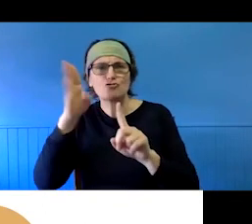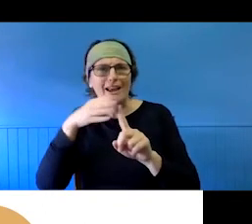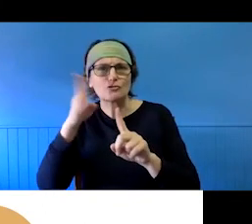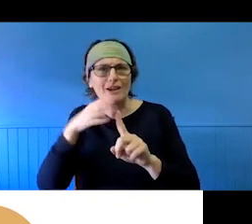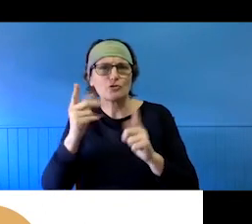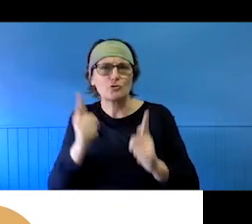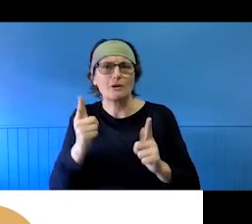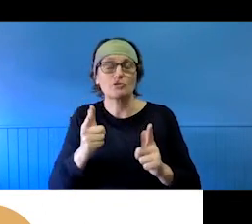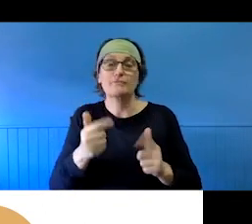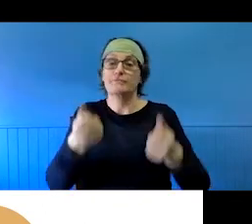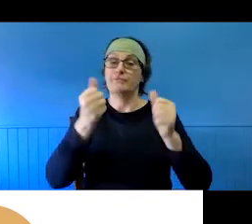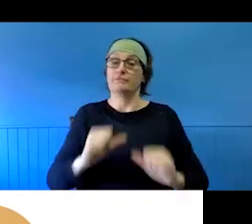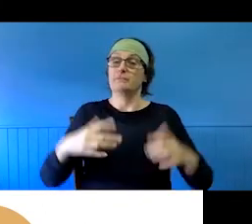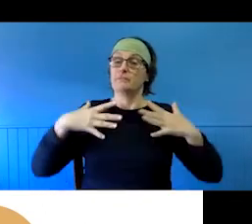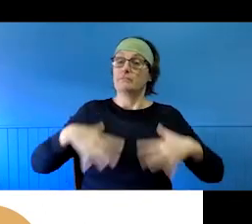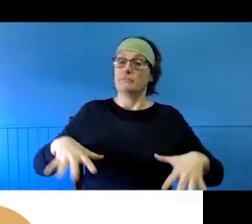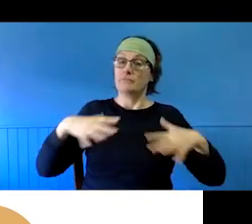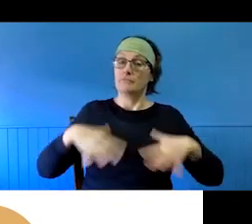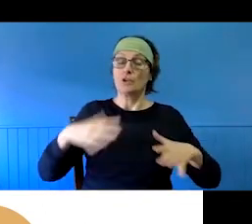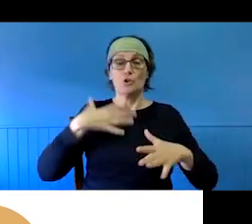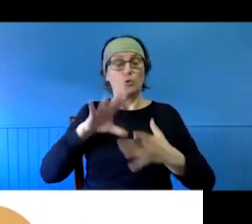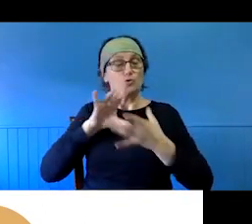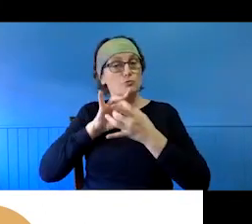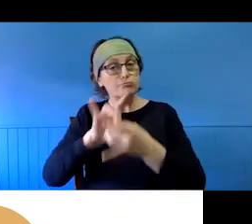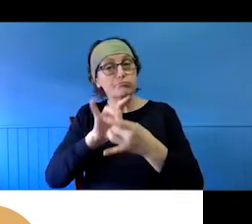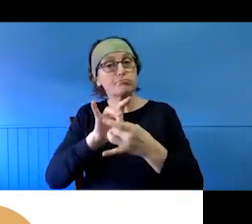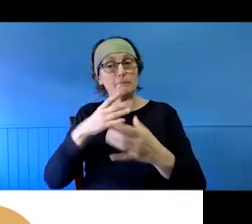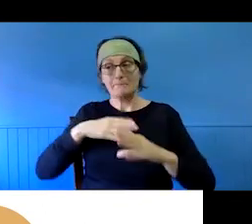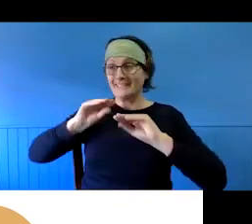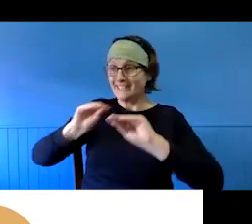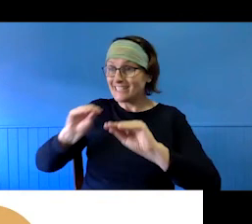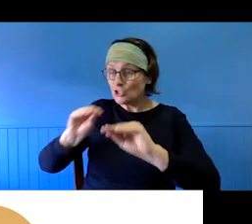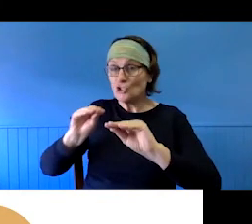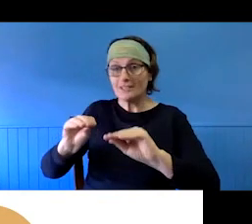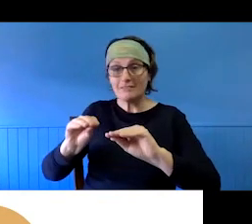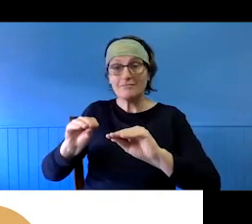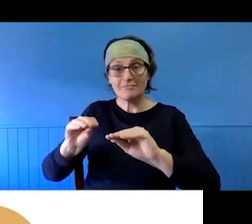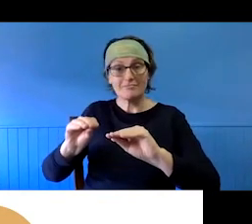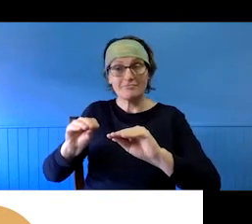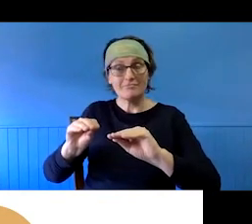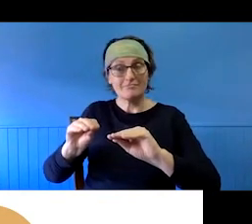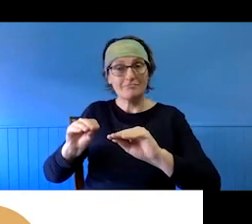want to create a connection of what you're teaching to students, you